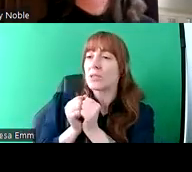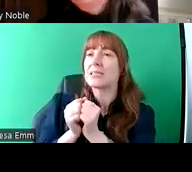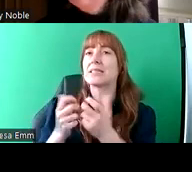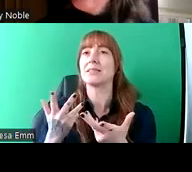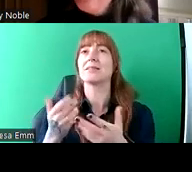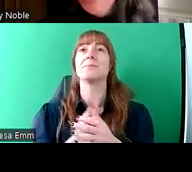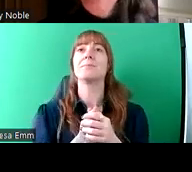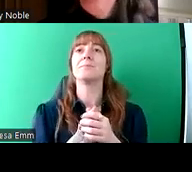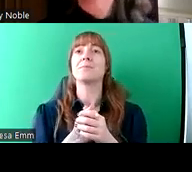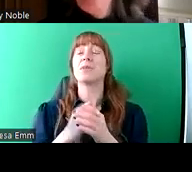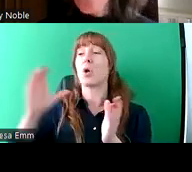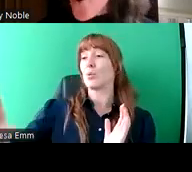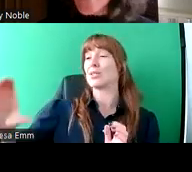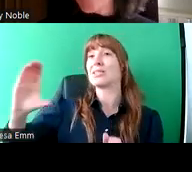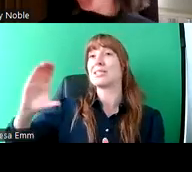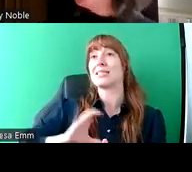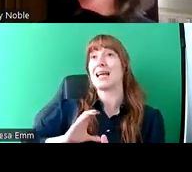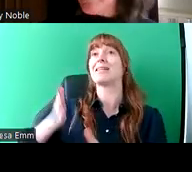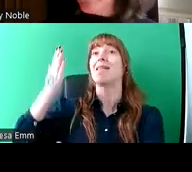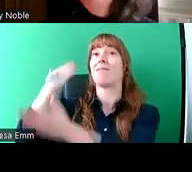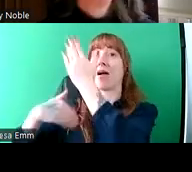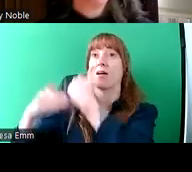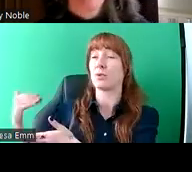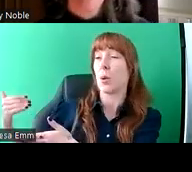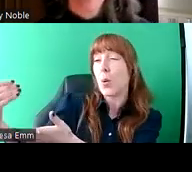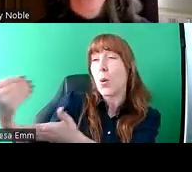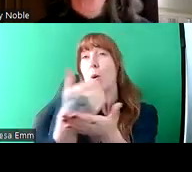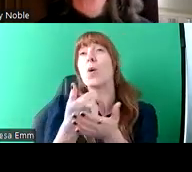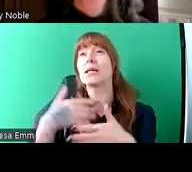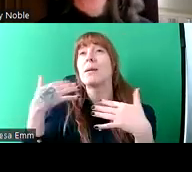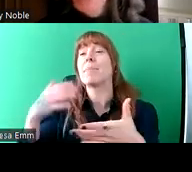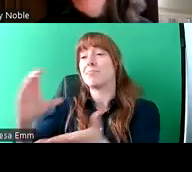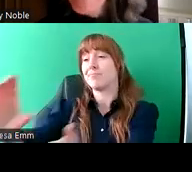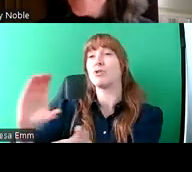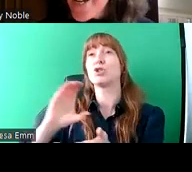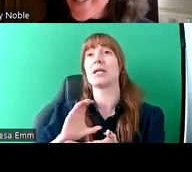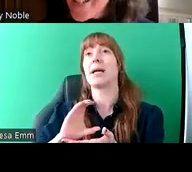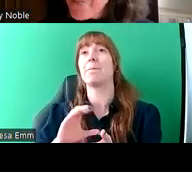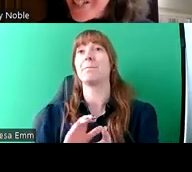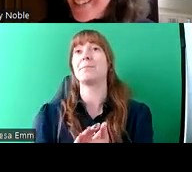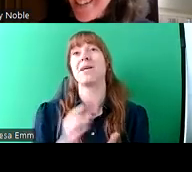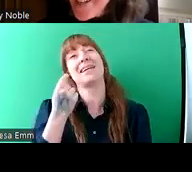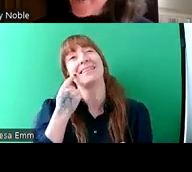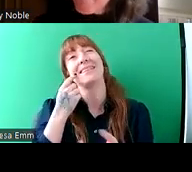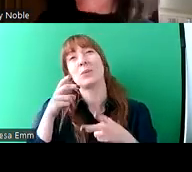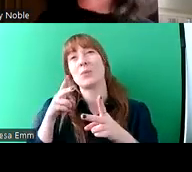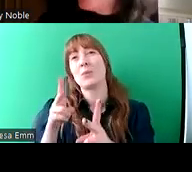The donated archives - the whole collection is donated, so this is just an easy way to